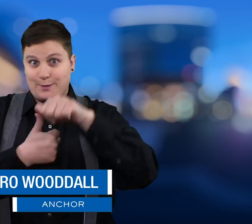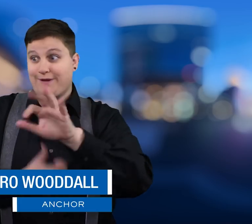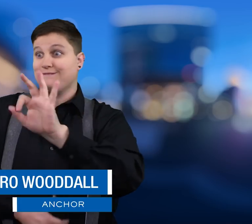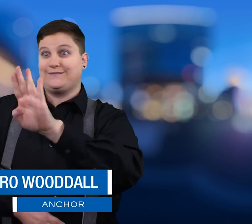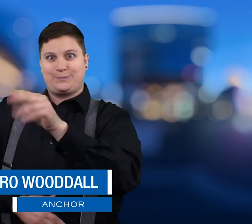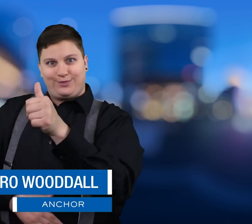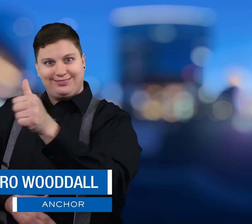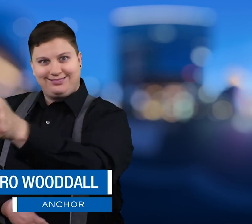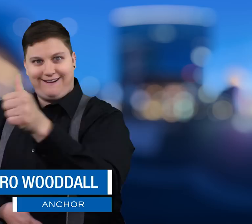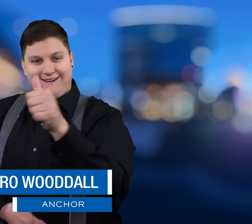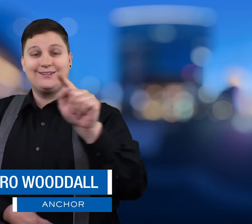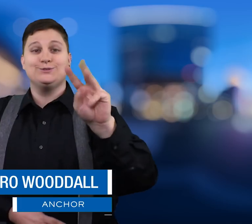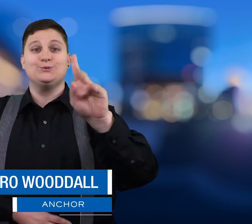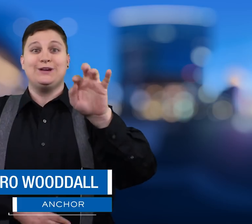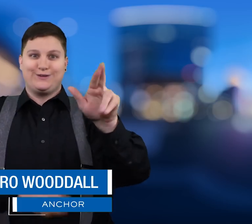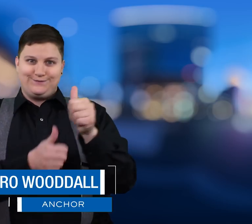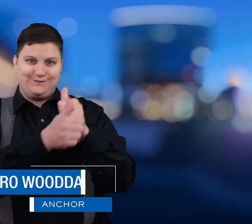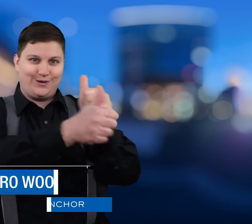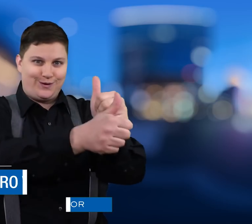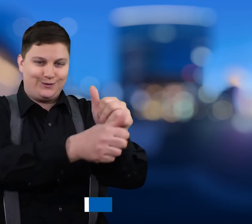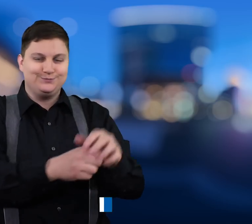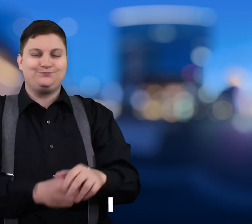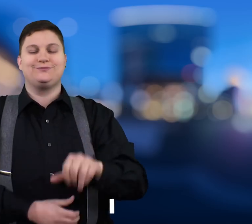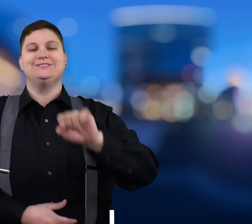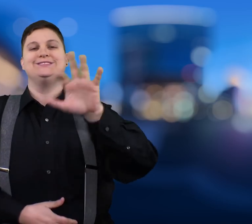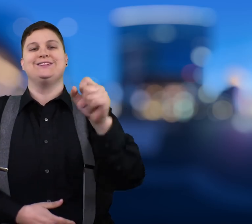Remember to like us on Facebook and follow us on Twitter.